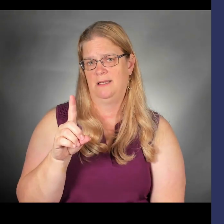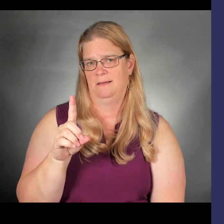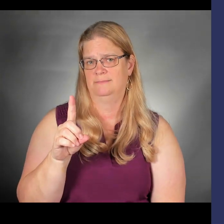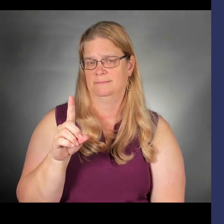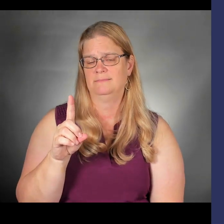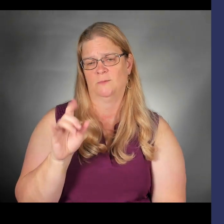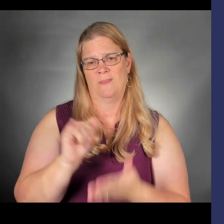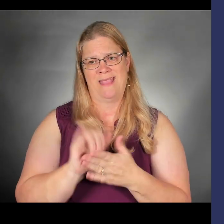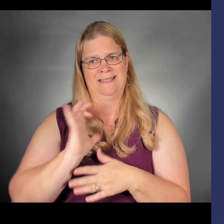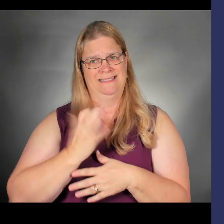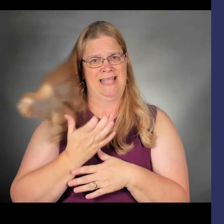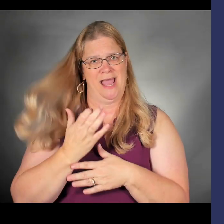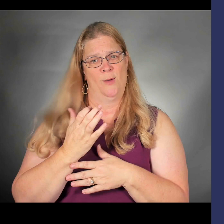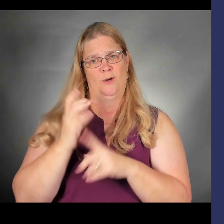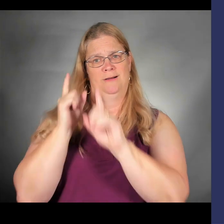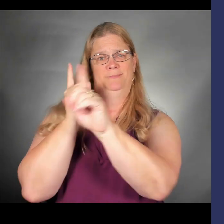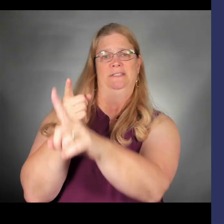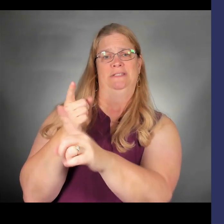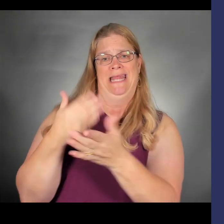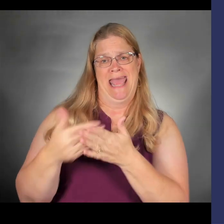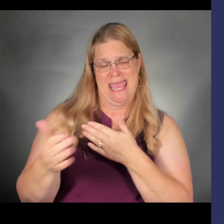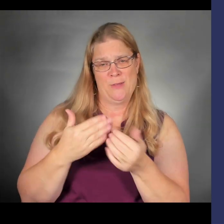to help them have that feeling of connectedness at TSD.